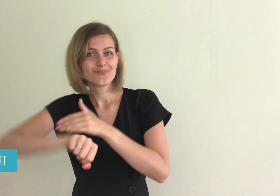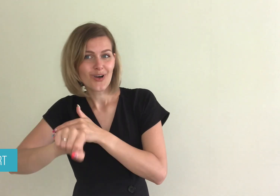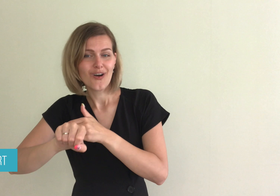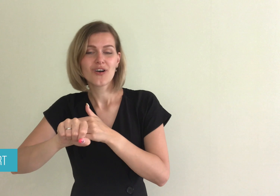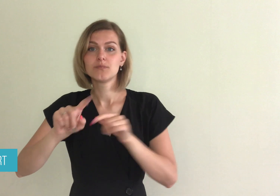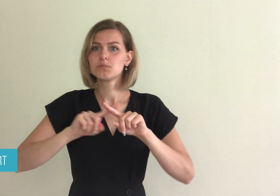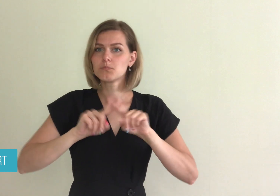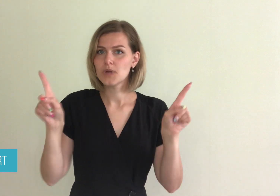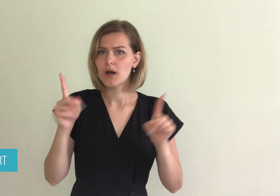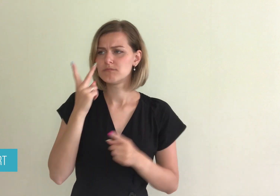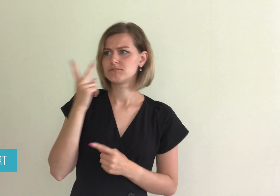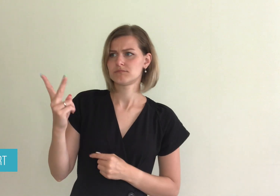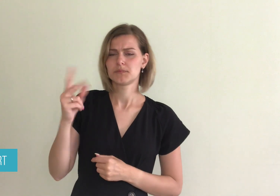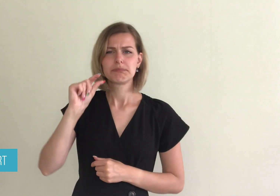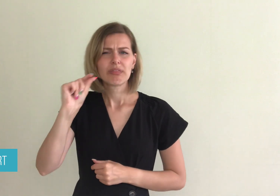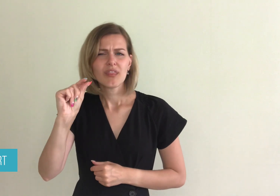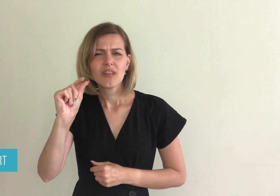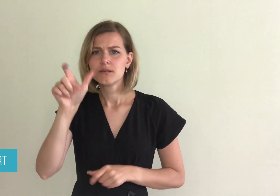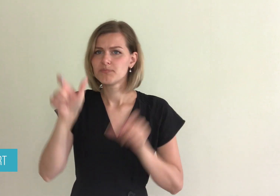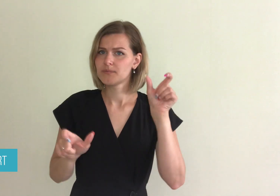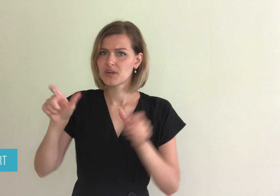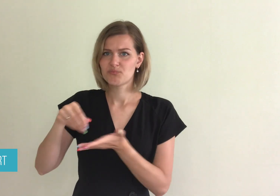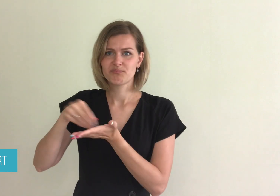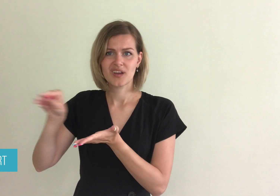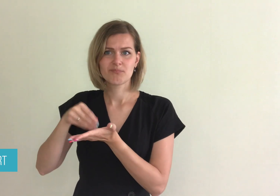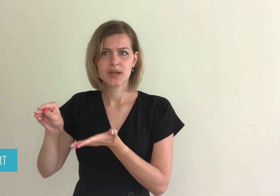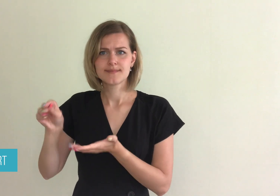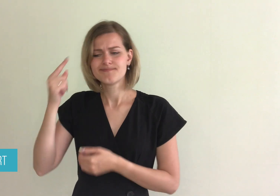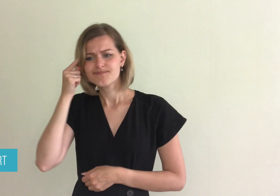that not many people wanted to buy it. She decided